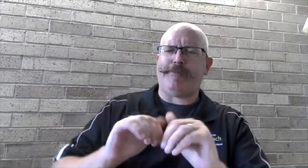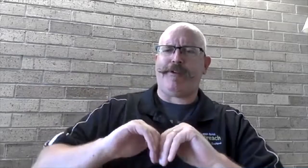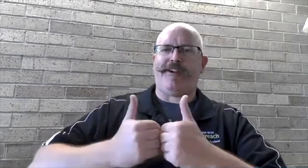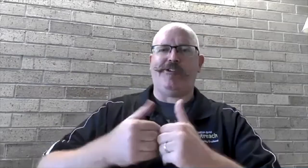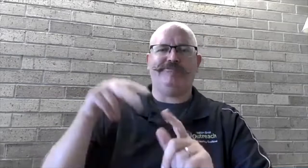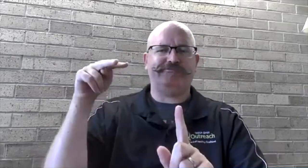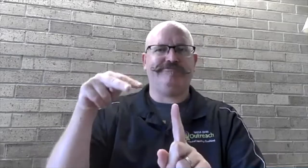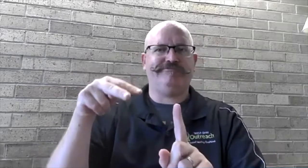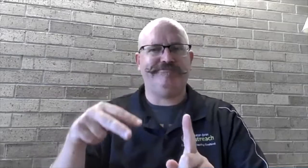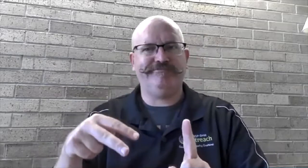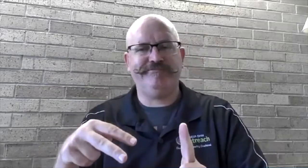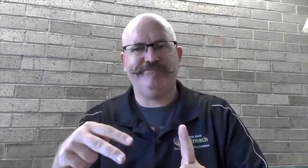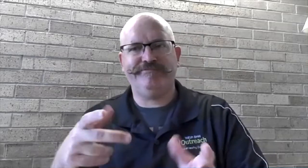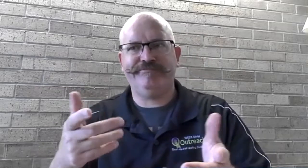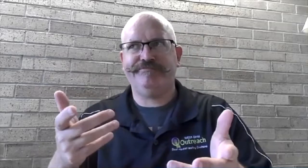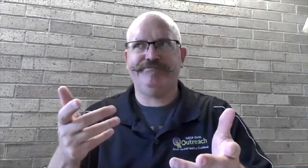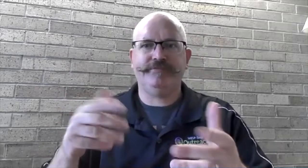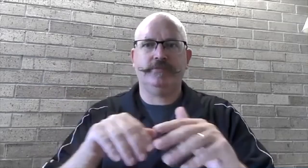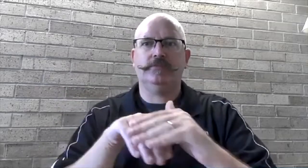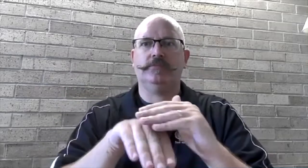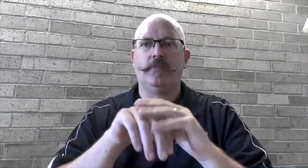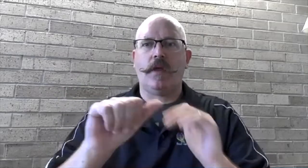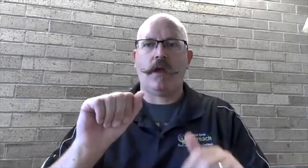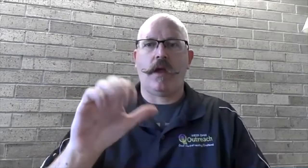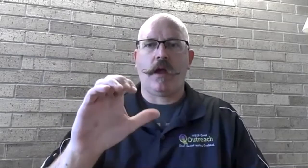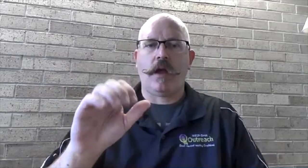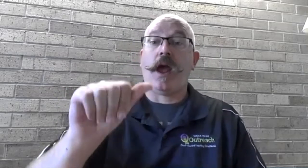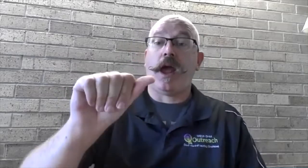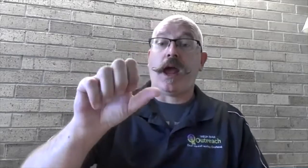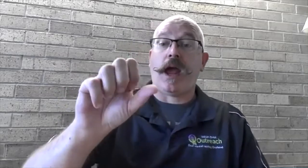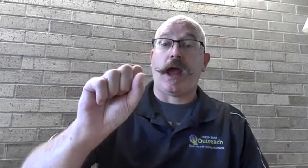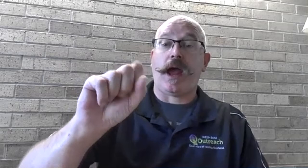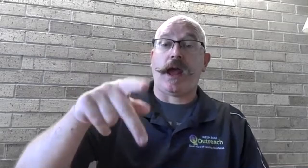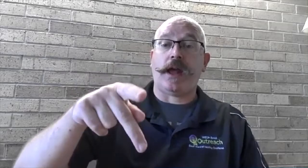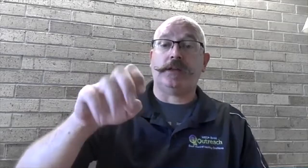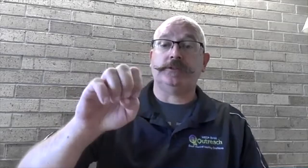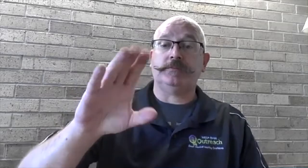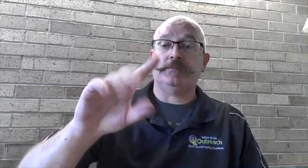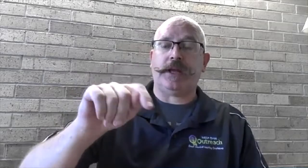You have a good aspect in describing that when you're talking about ... (Jason) What was that again?